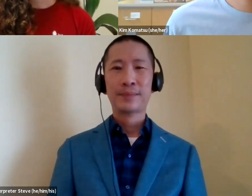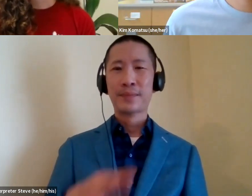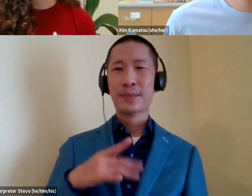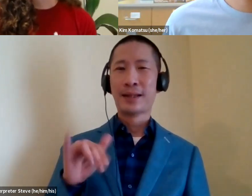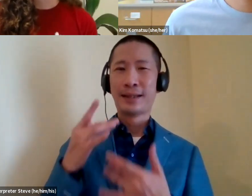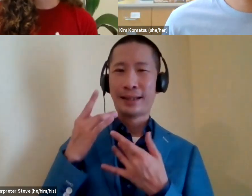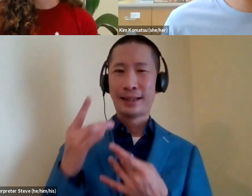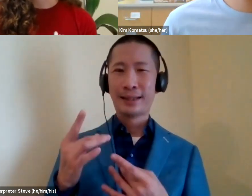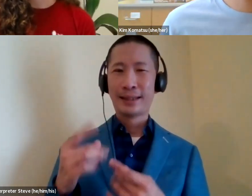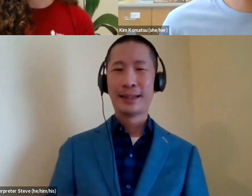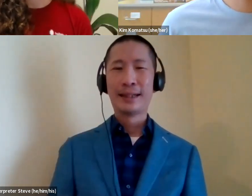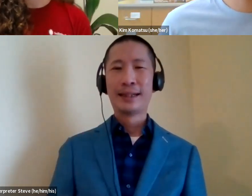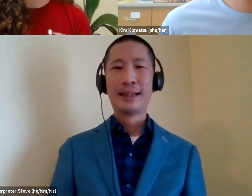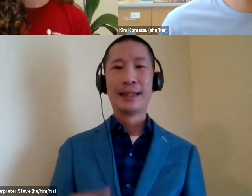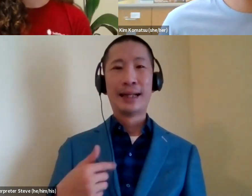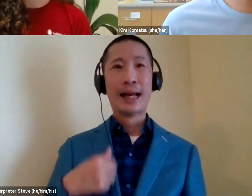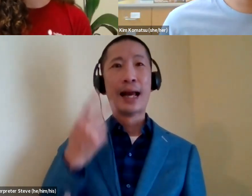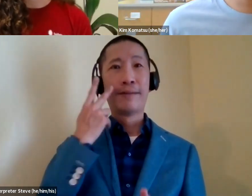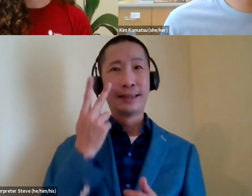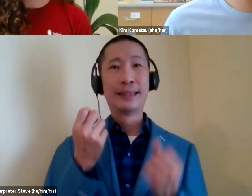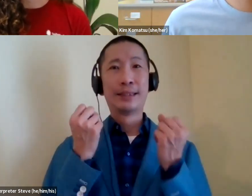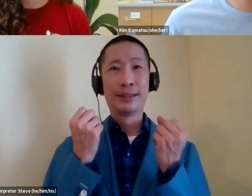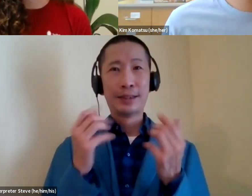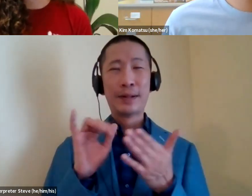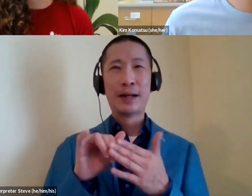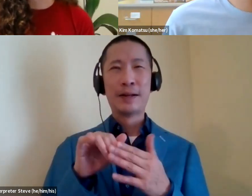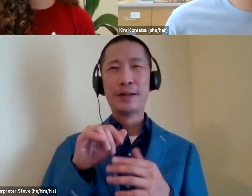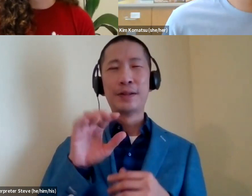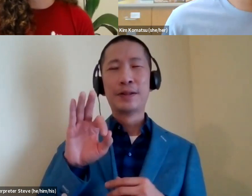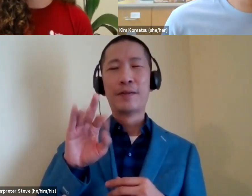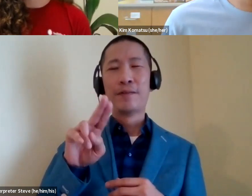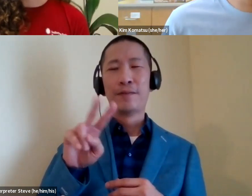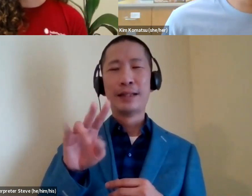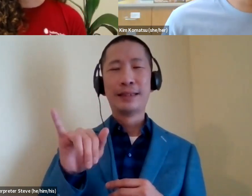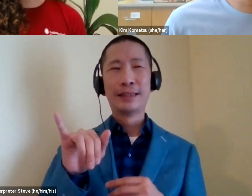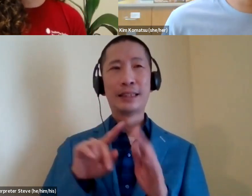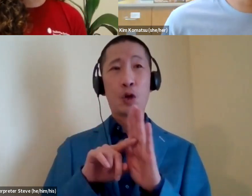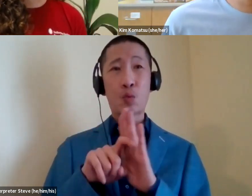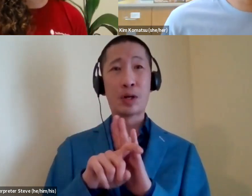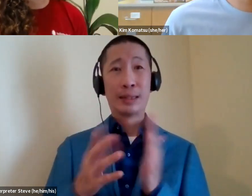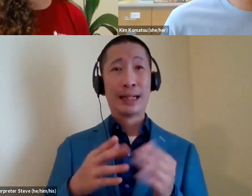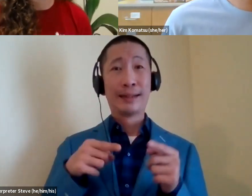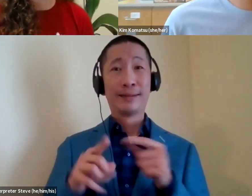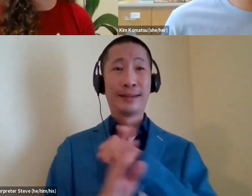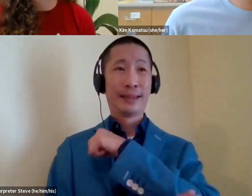Emily Borger: I have seen so many of those little fuzzy worms here, especially in the fall working here at SERC.